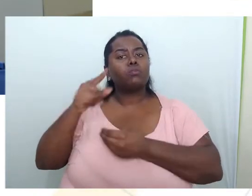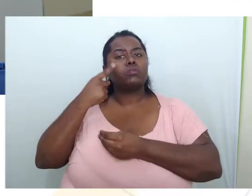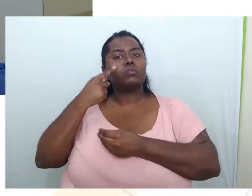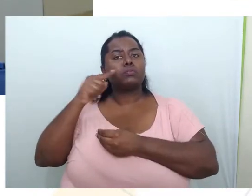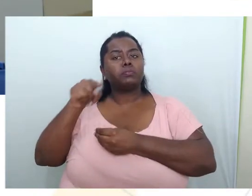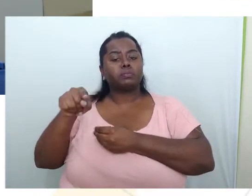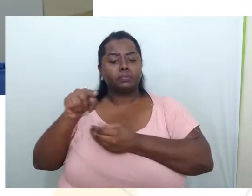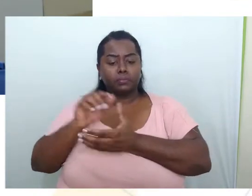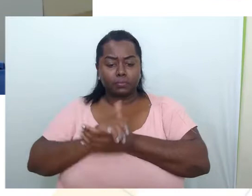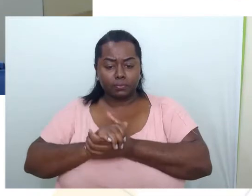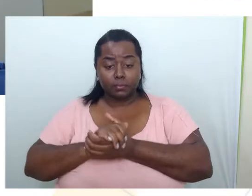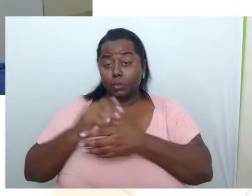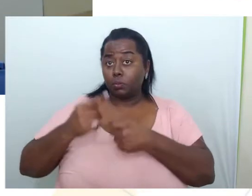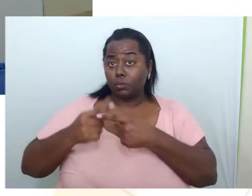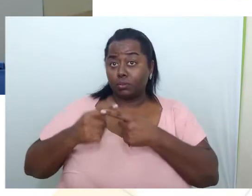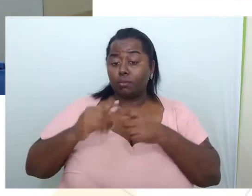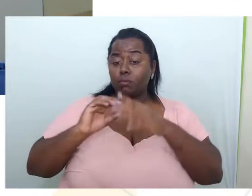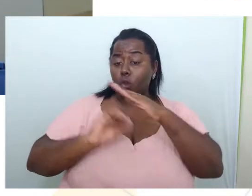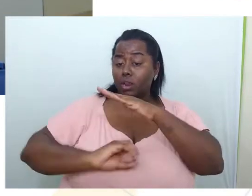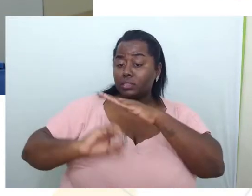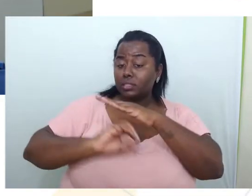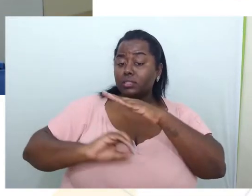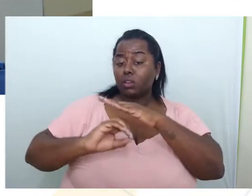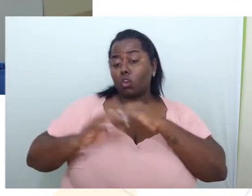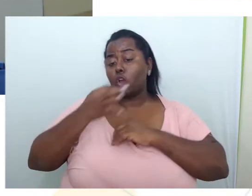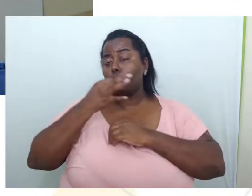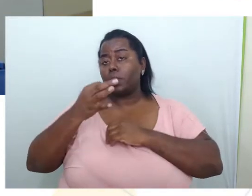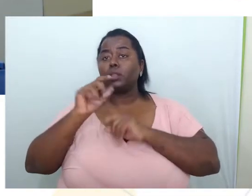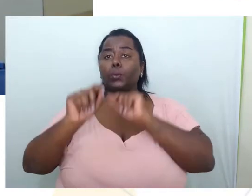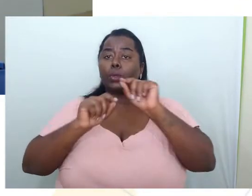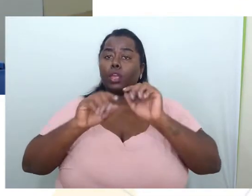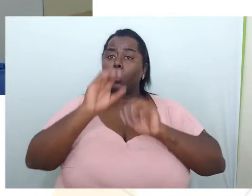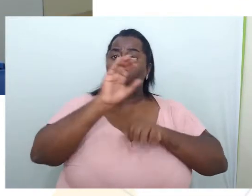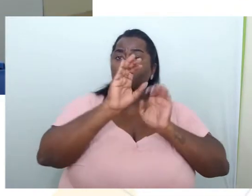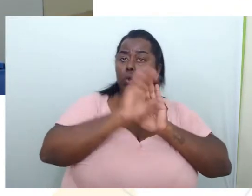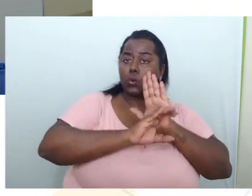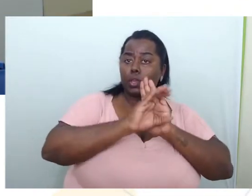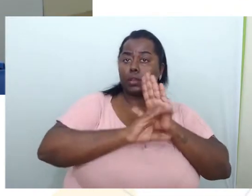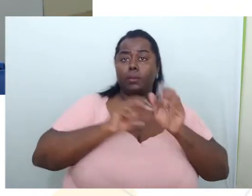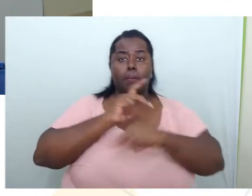because organizations will argue that the curriculum and its pedagogy is the